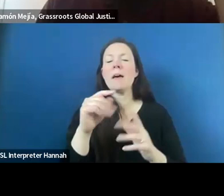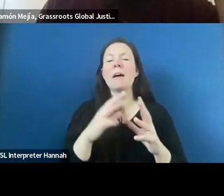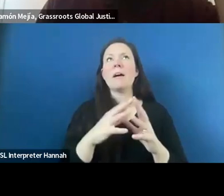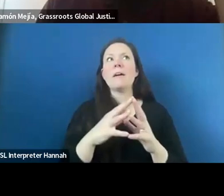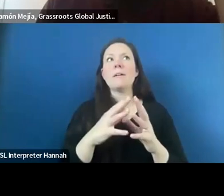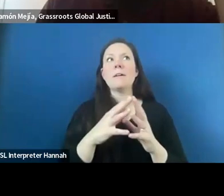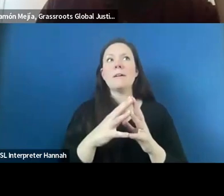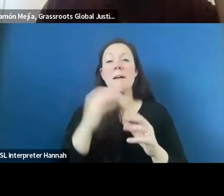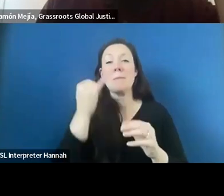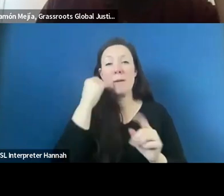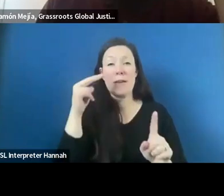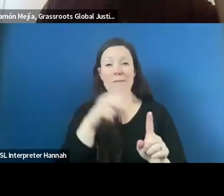Biden administration